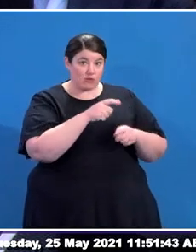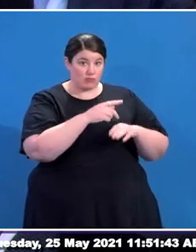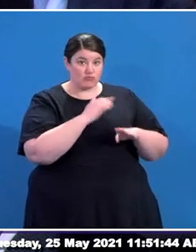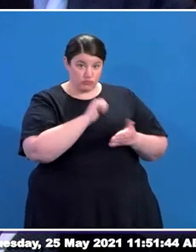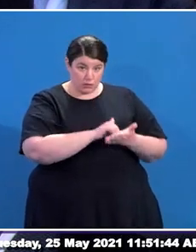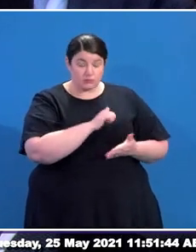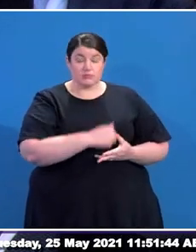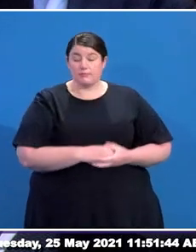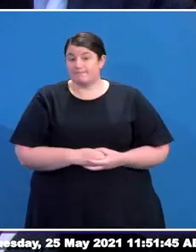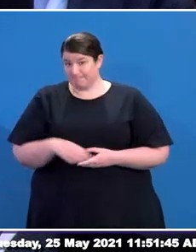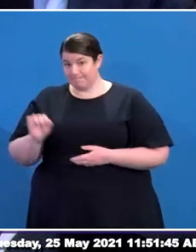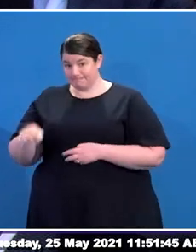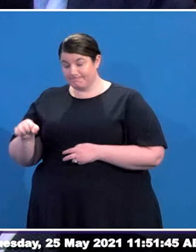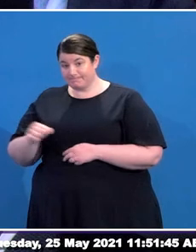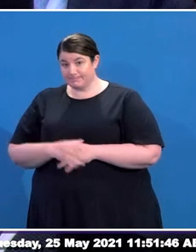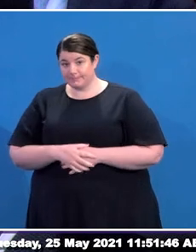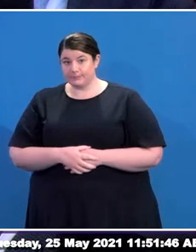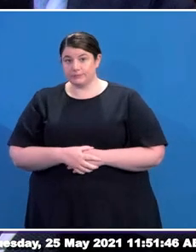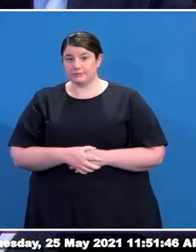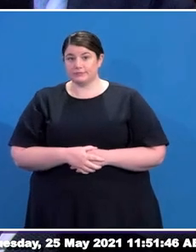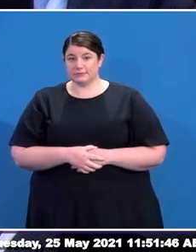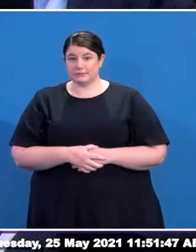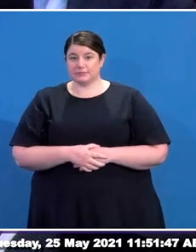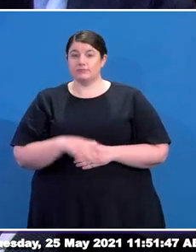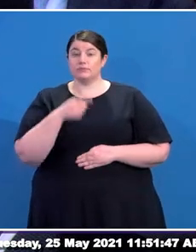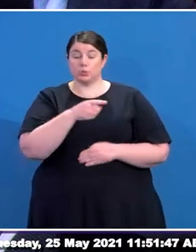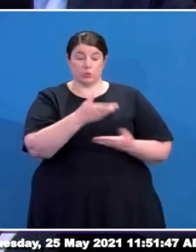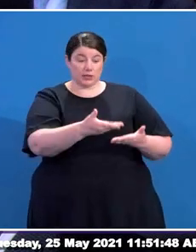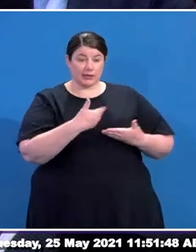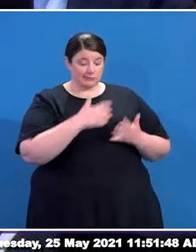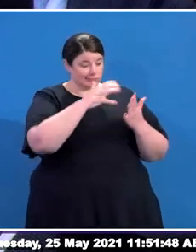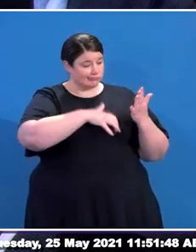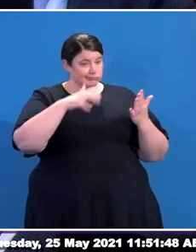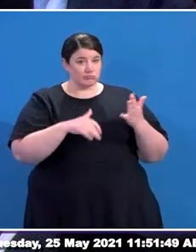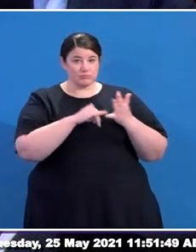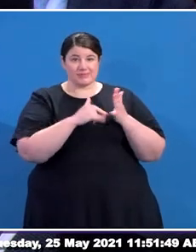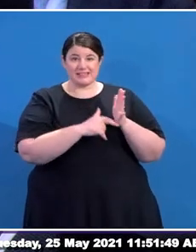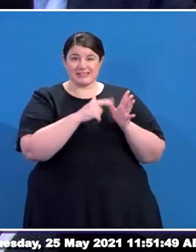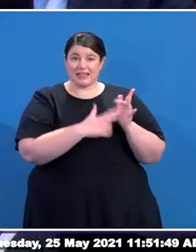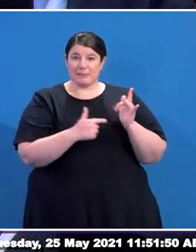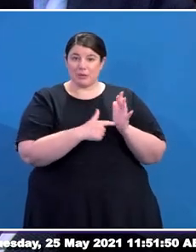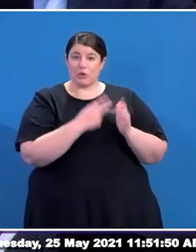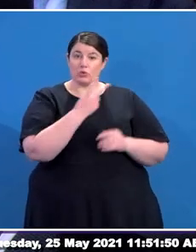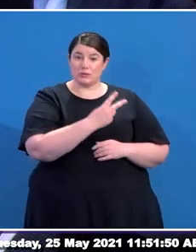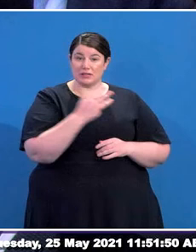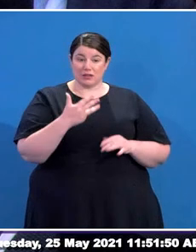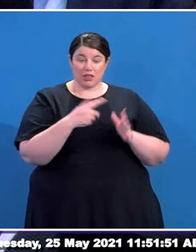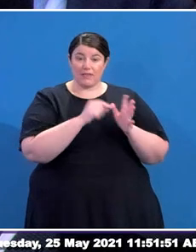You have made a statement for the Royal Commission on the 29th of April, and you have had a chance to read over the statements?